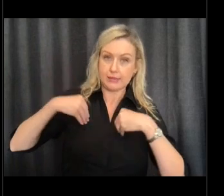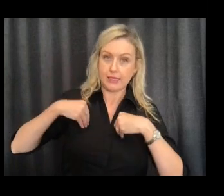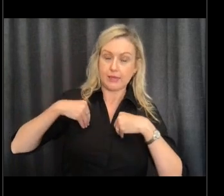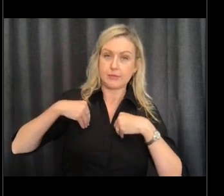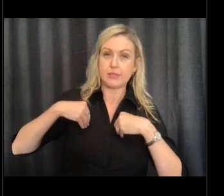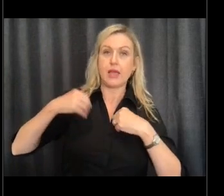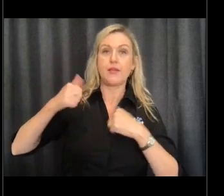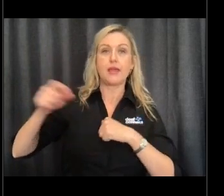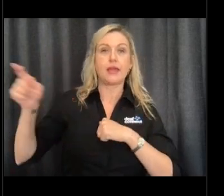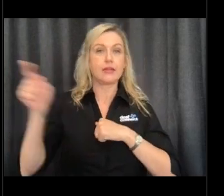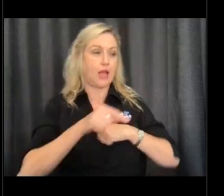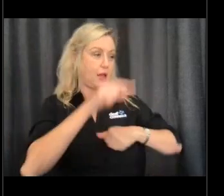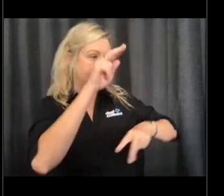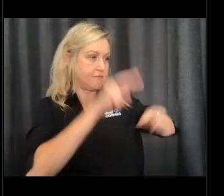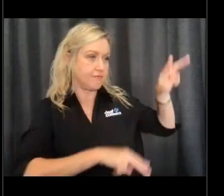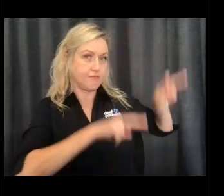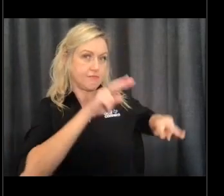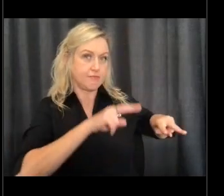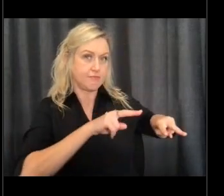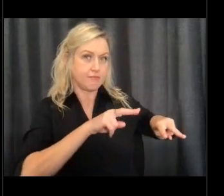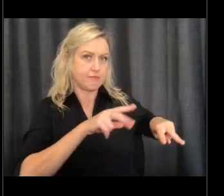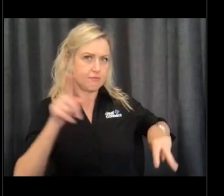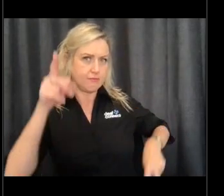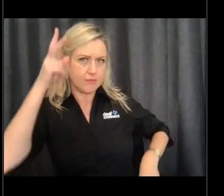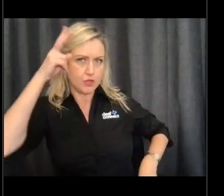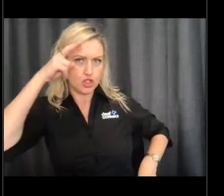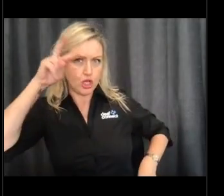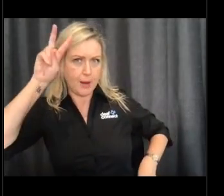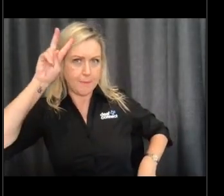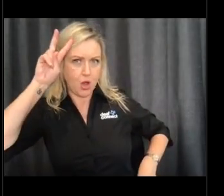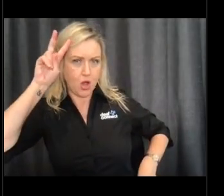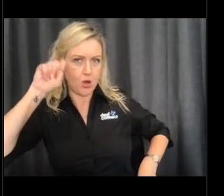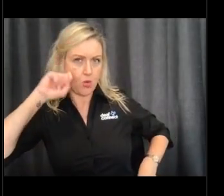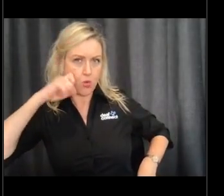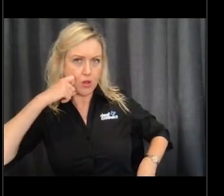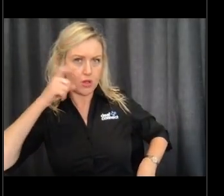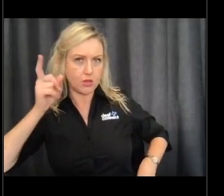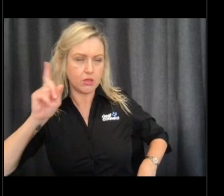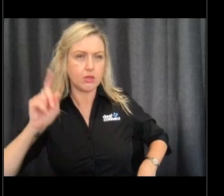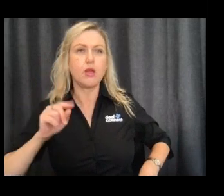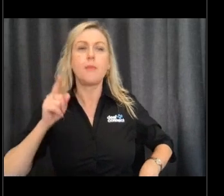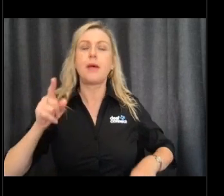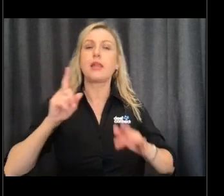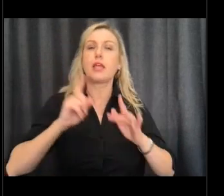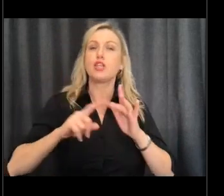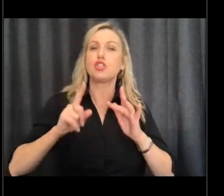Look, there's a section in the Insurance Contracts Act that talks about that, that allows them